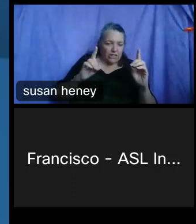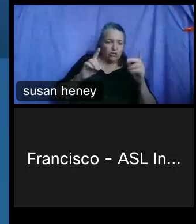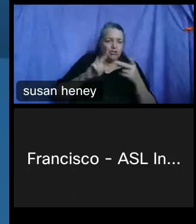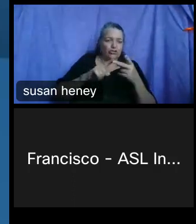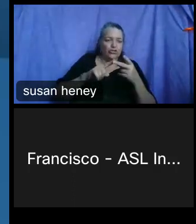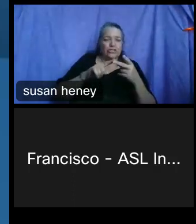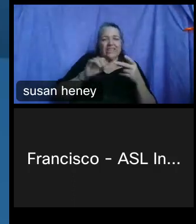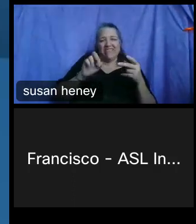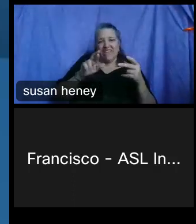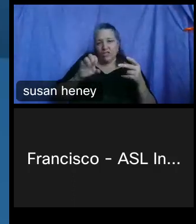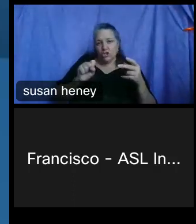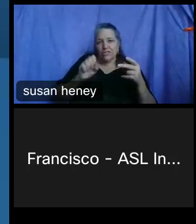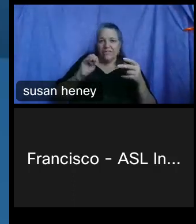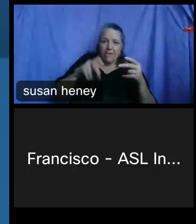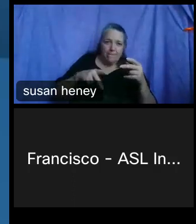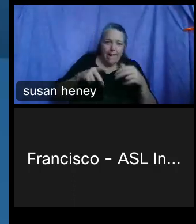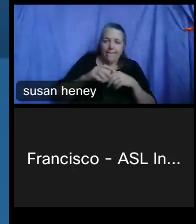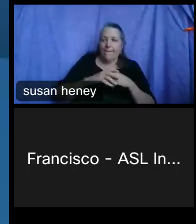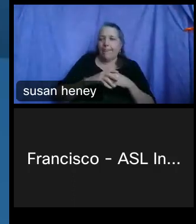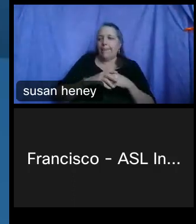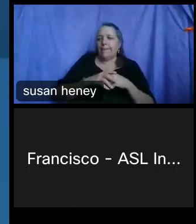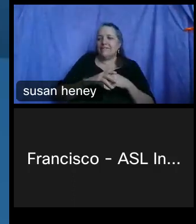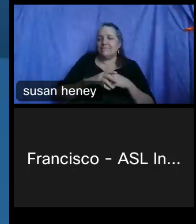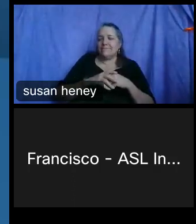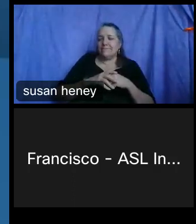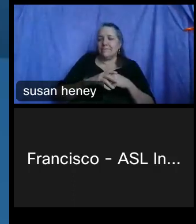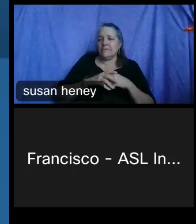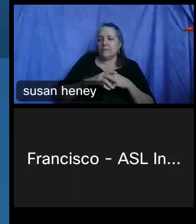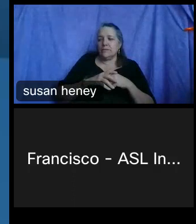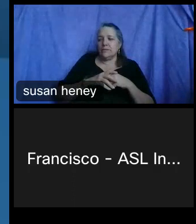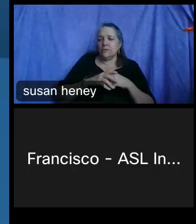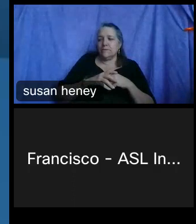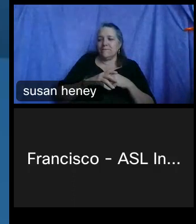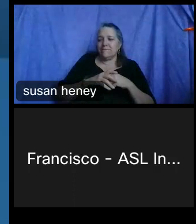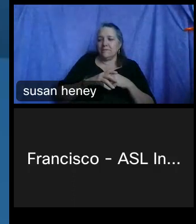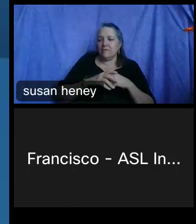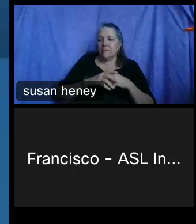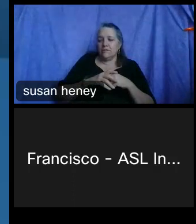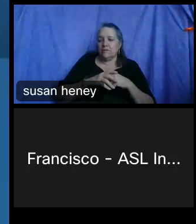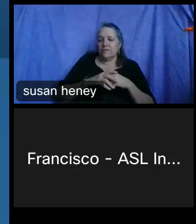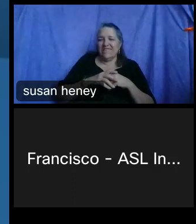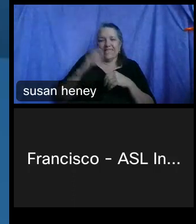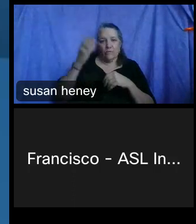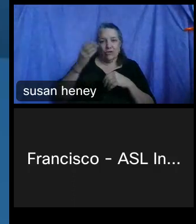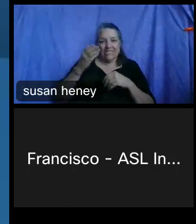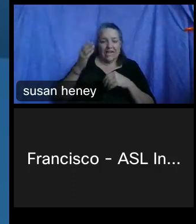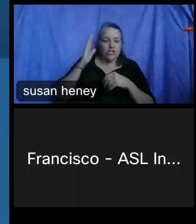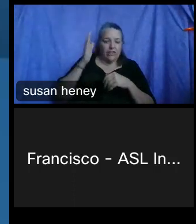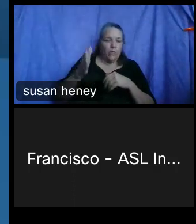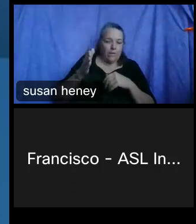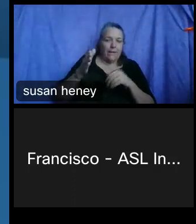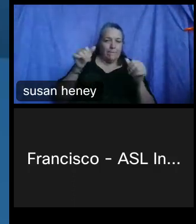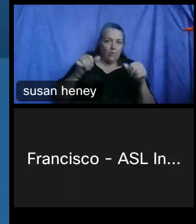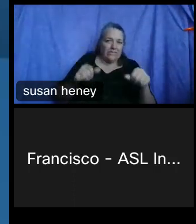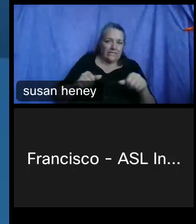features of the map that I demonstrated, again, in the presentation that will be posted, there